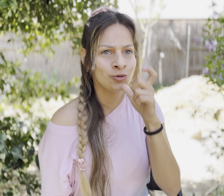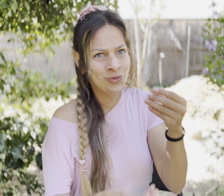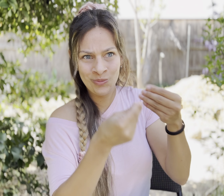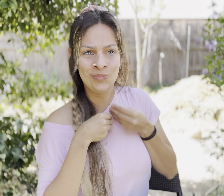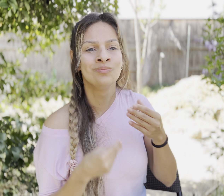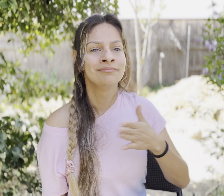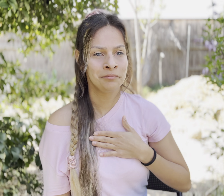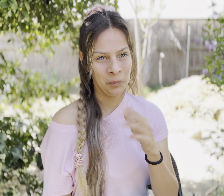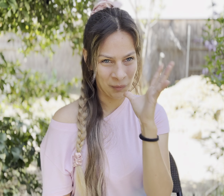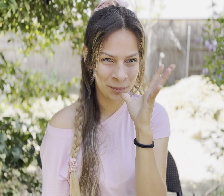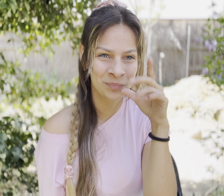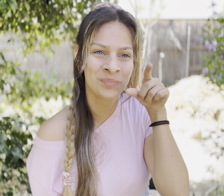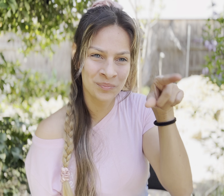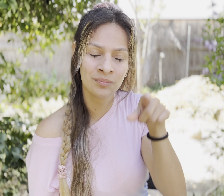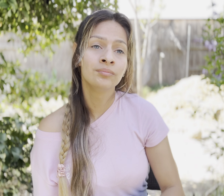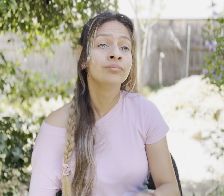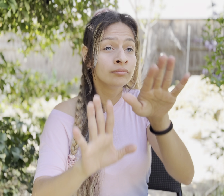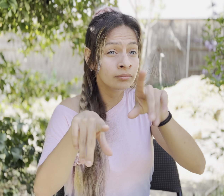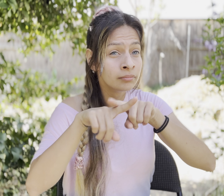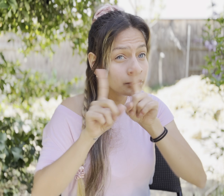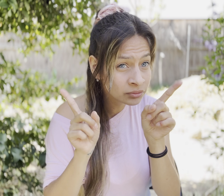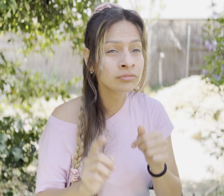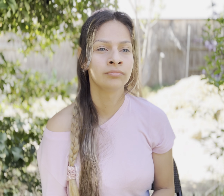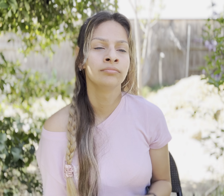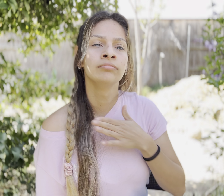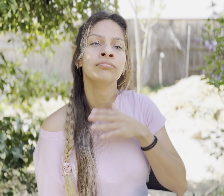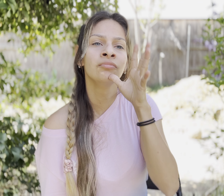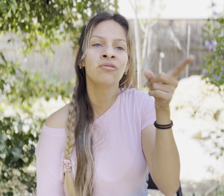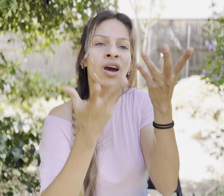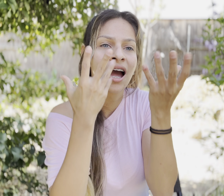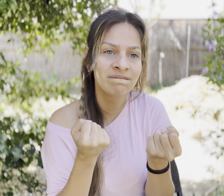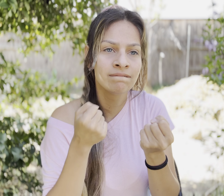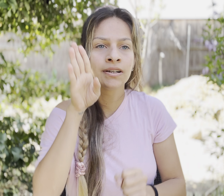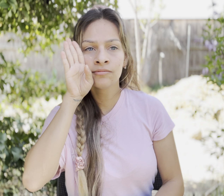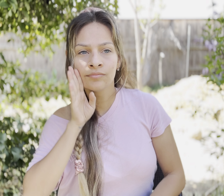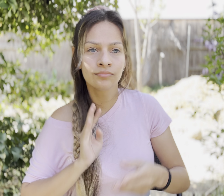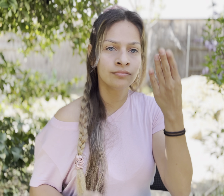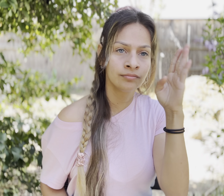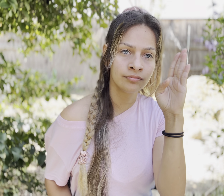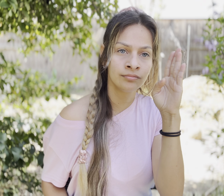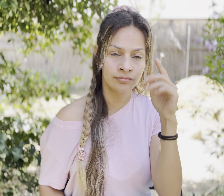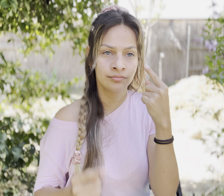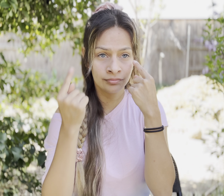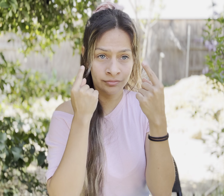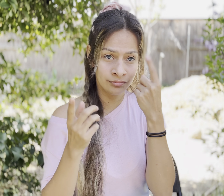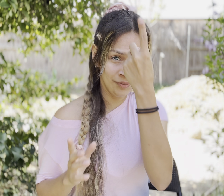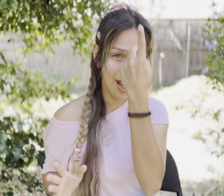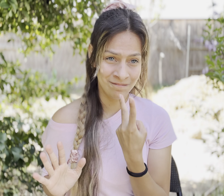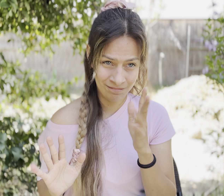My mom give it to me. But... she had half the color of brown & blue eyes.